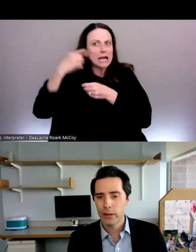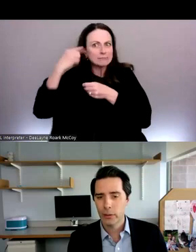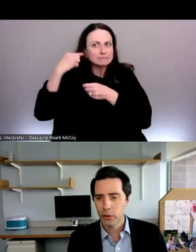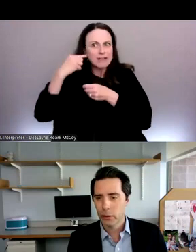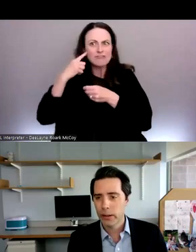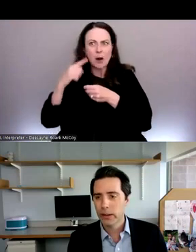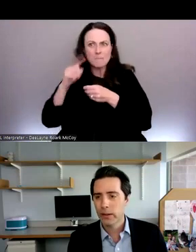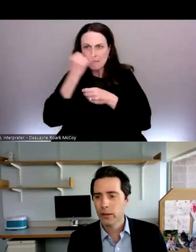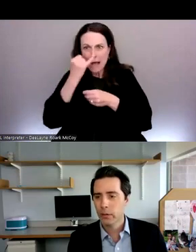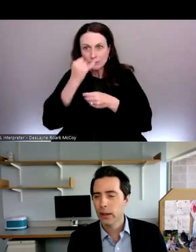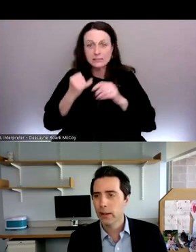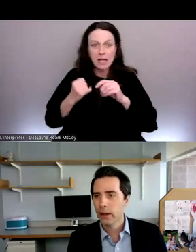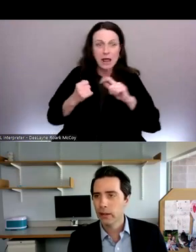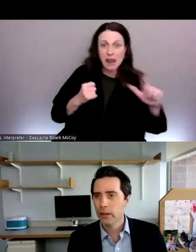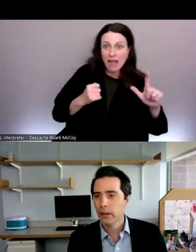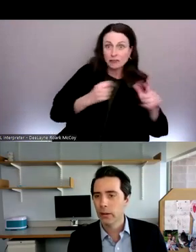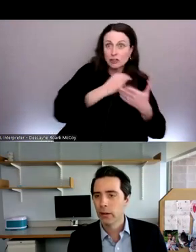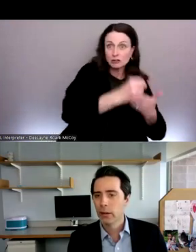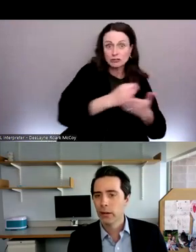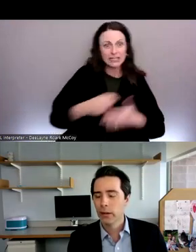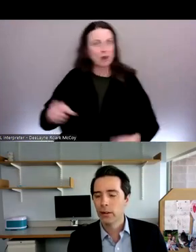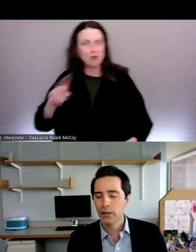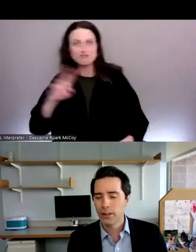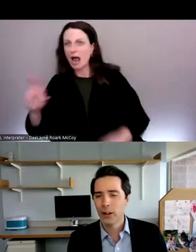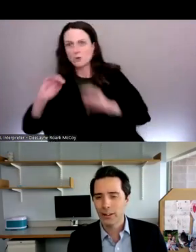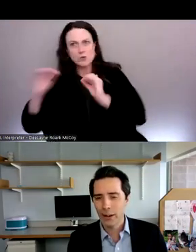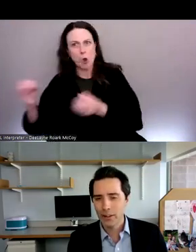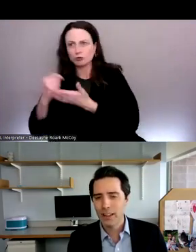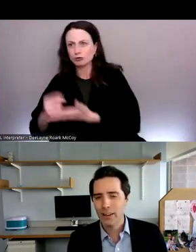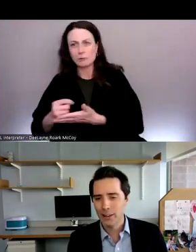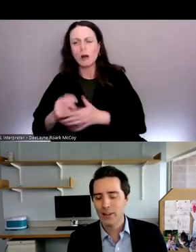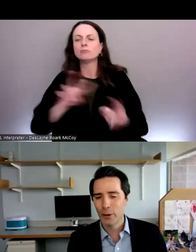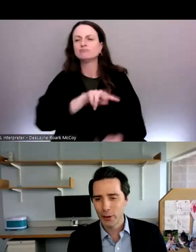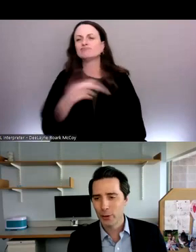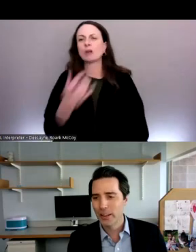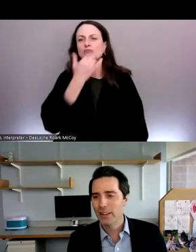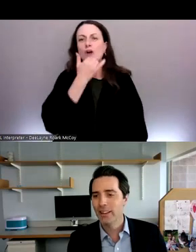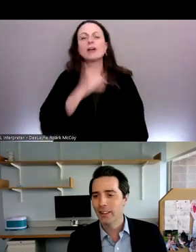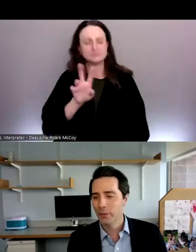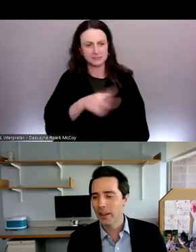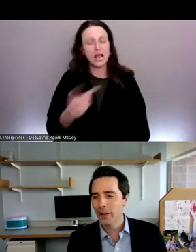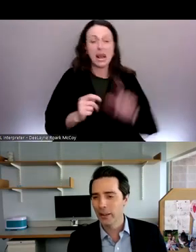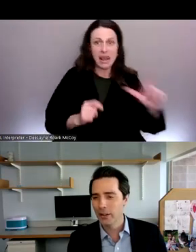cells that were treated and on the right the hair cells that are sorry on the left is the hair cells that were